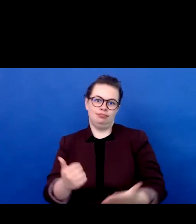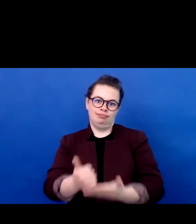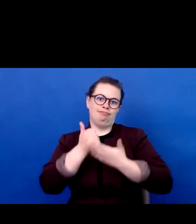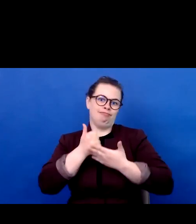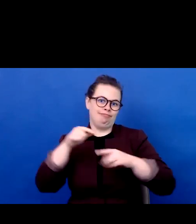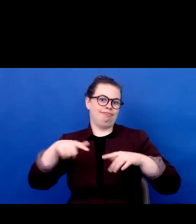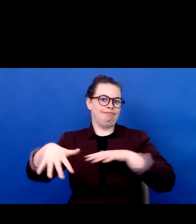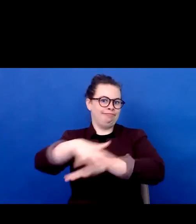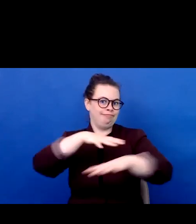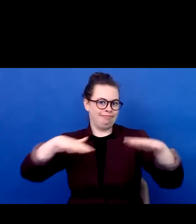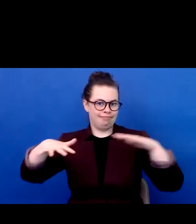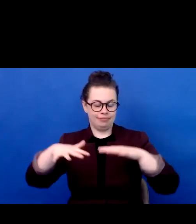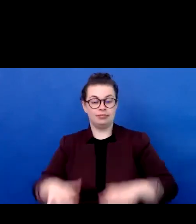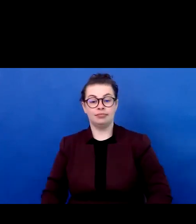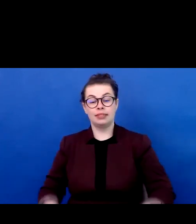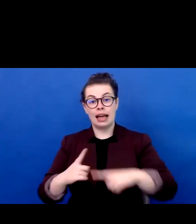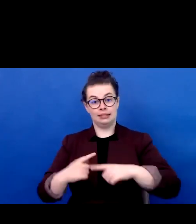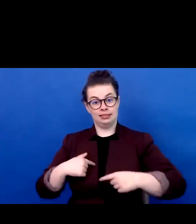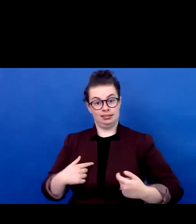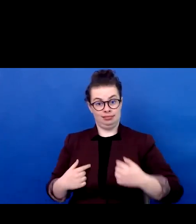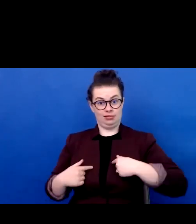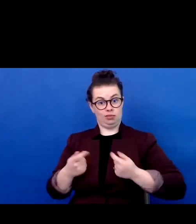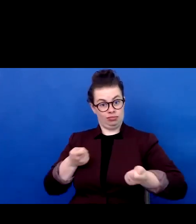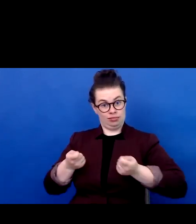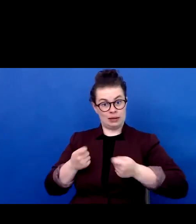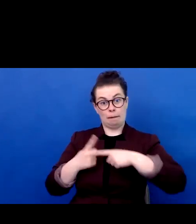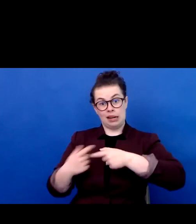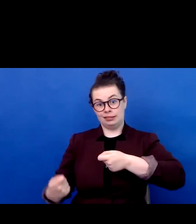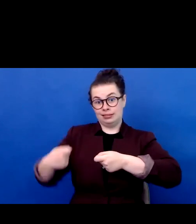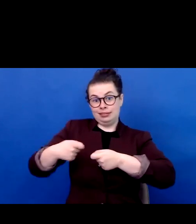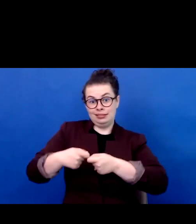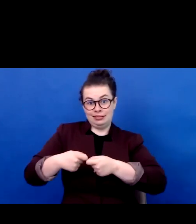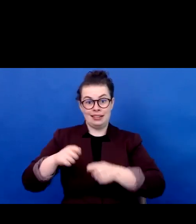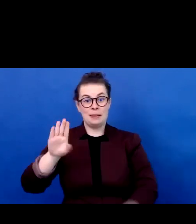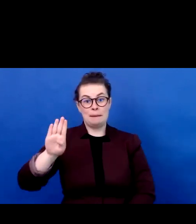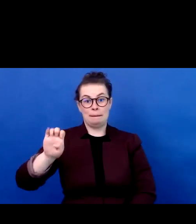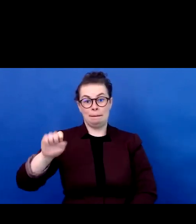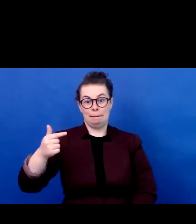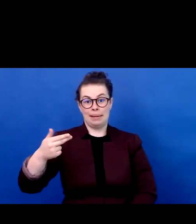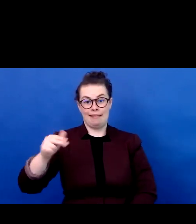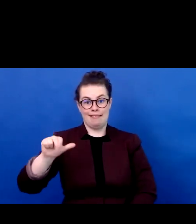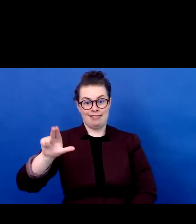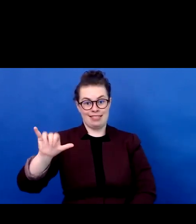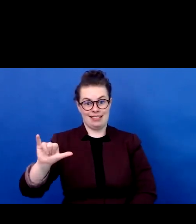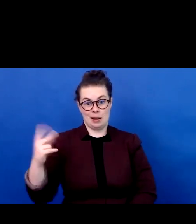my uh co-moderator bethany for her help and uh for everything thank you very much